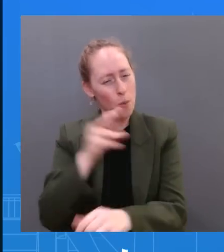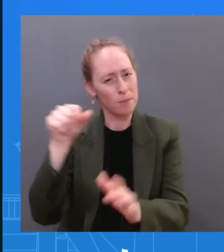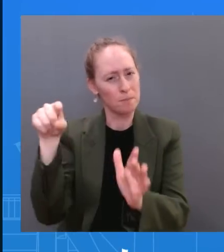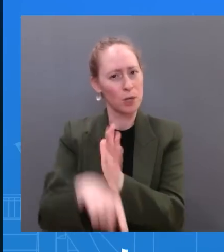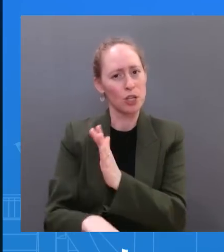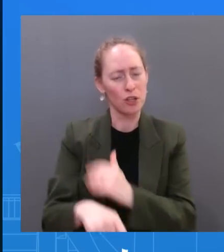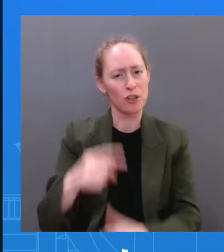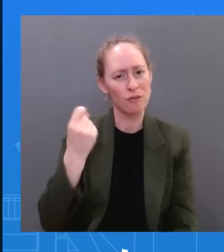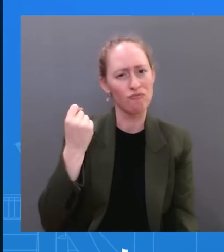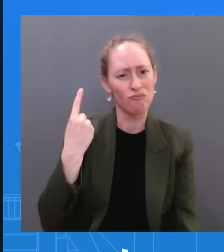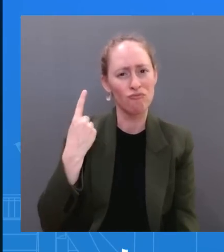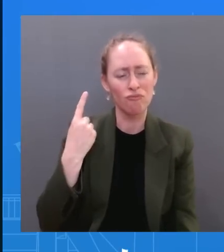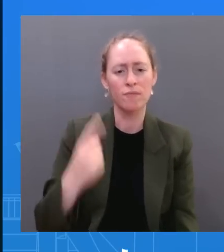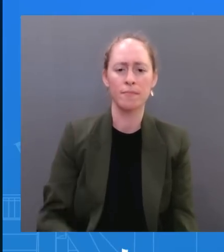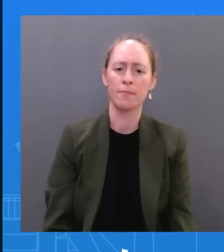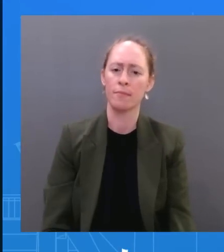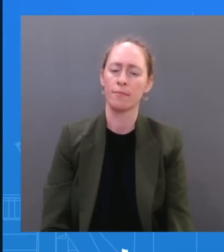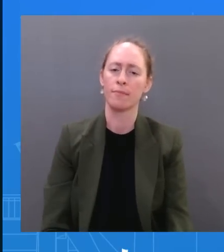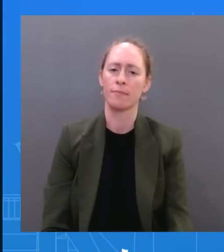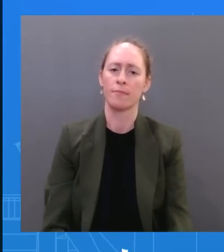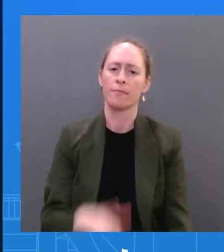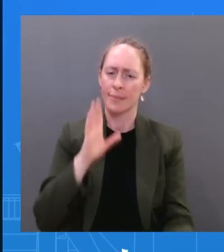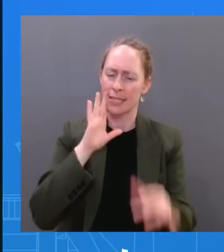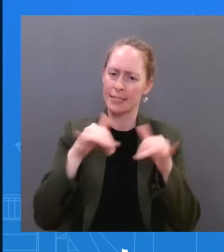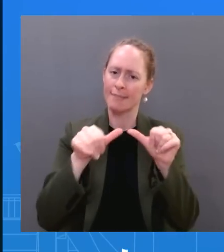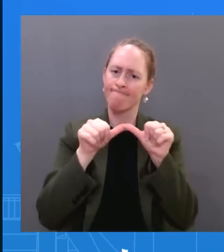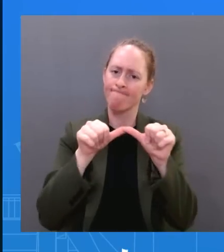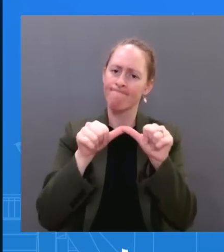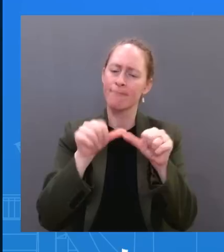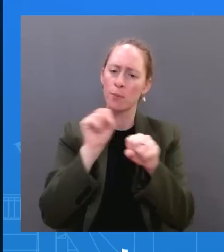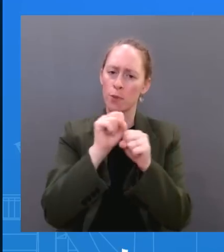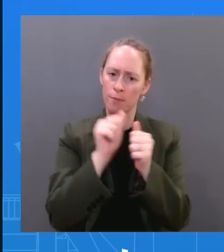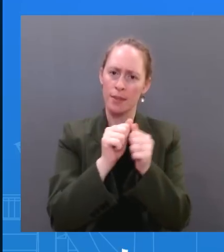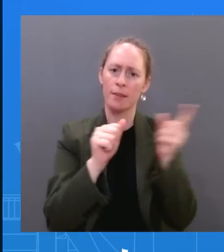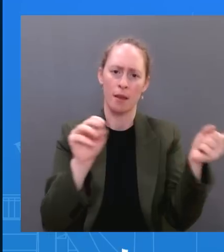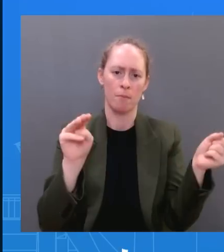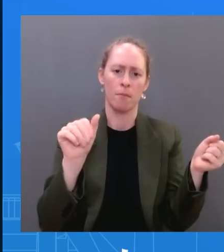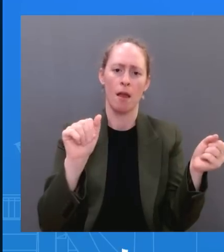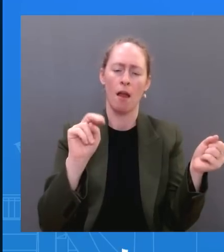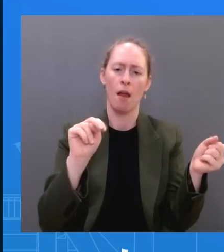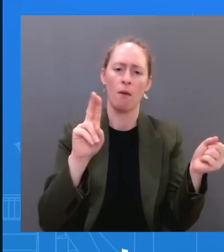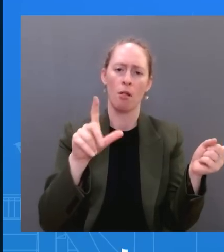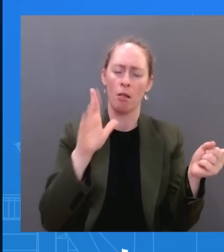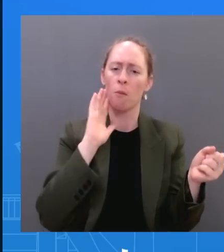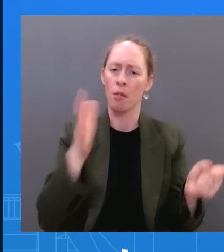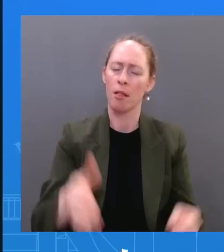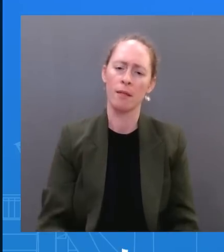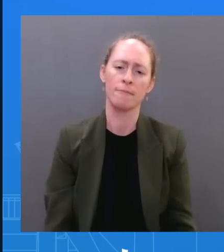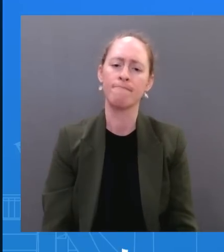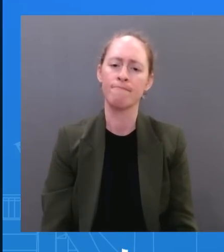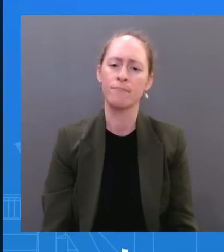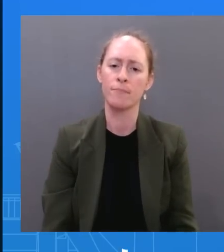When Cedric Richmond was here, he had met -- they had met with him as well. And so, we're just going to continue to do the work